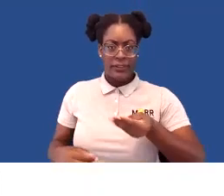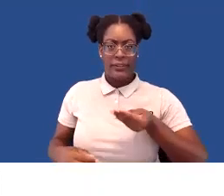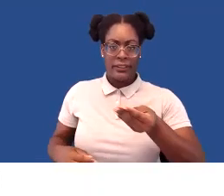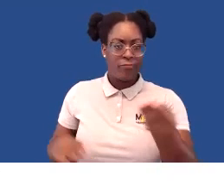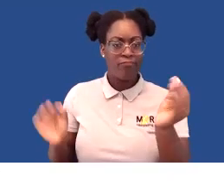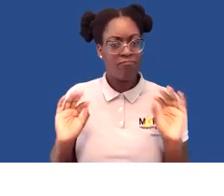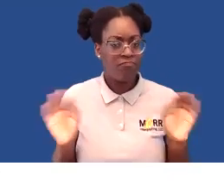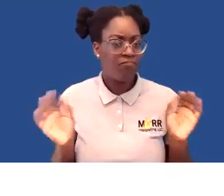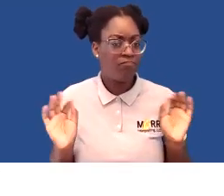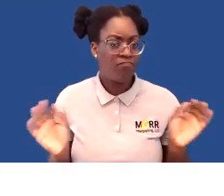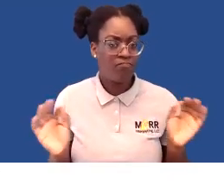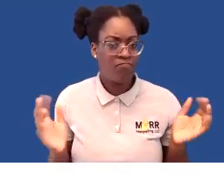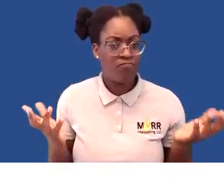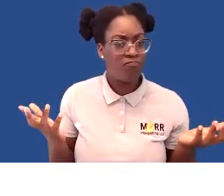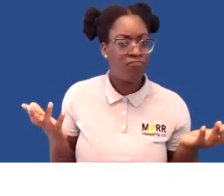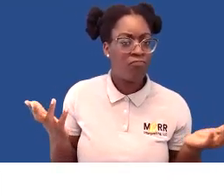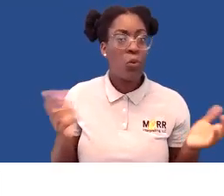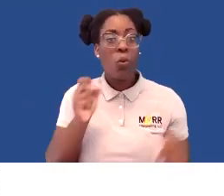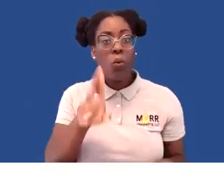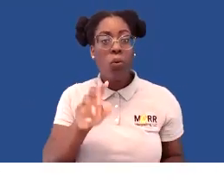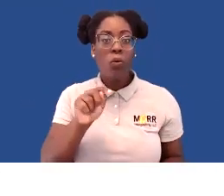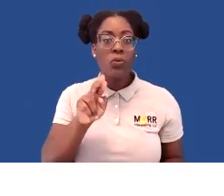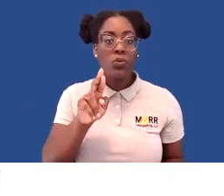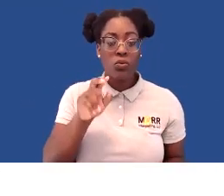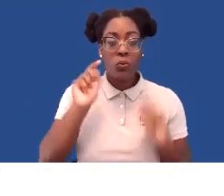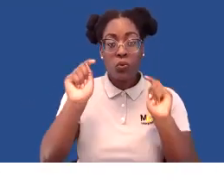or the tutor craning their neck to be able to watch a laptop.